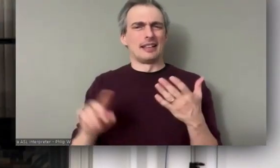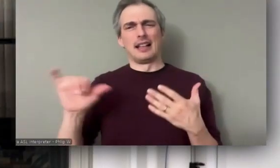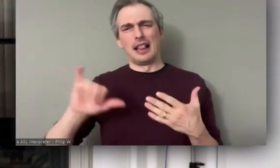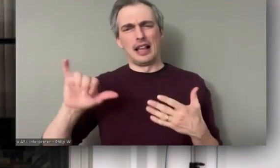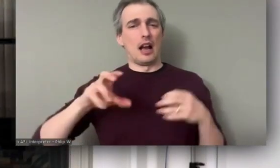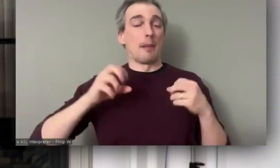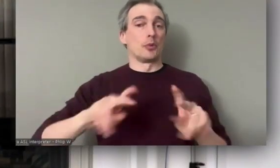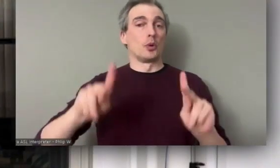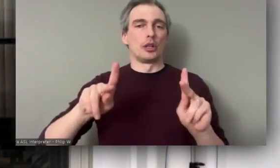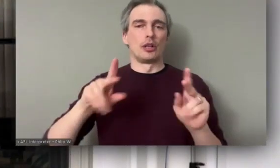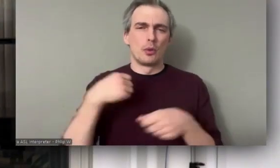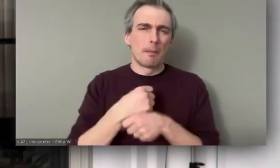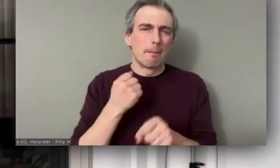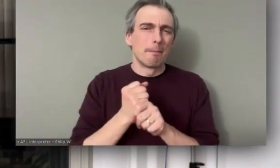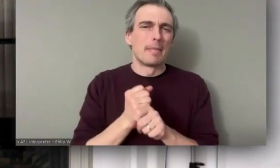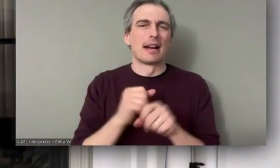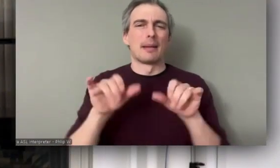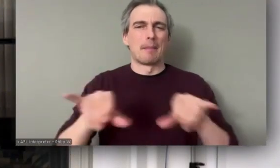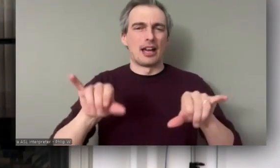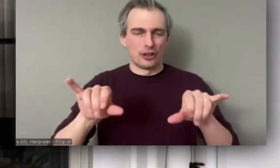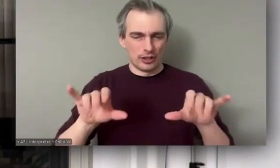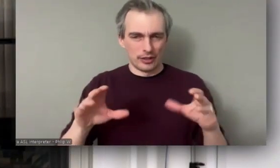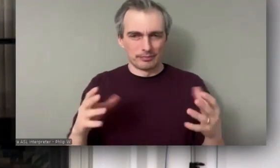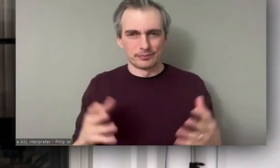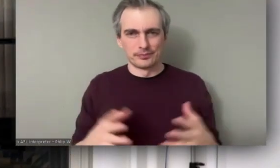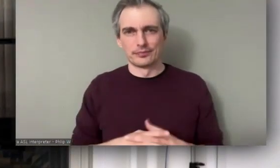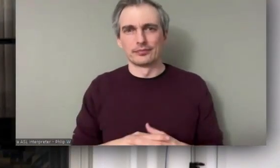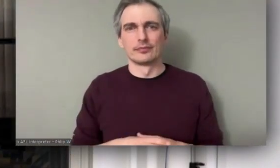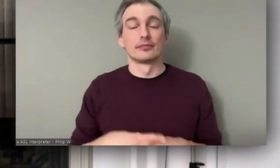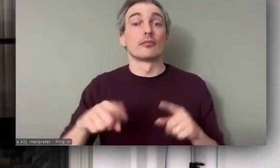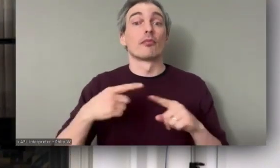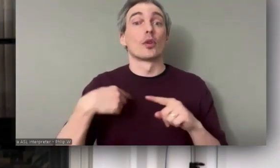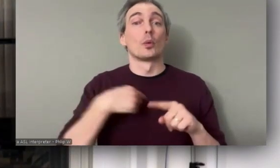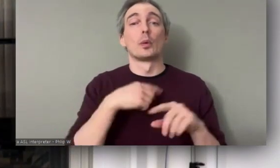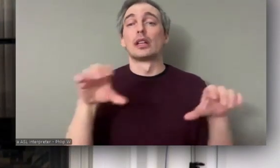And when we did our Meetups in Mozilla Hubs, we didn't need to have